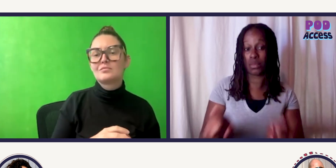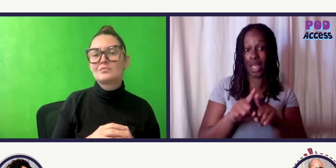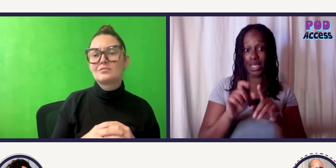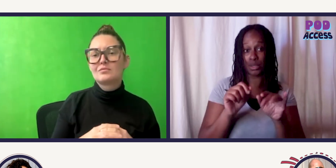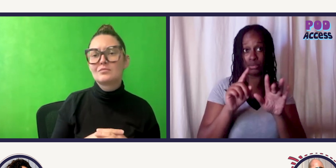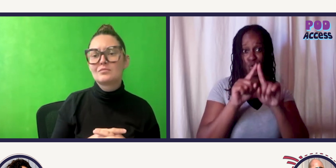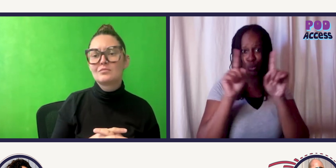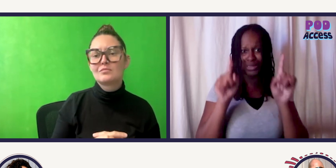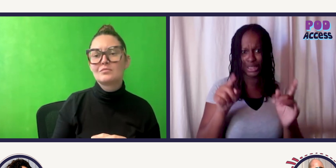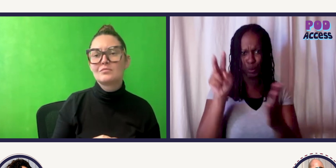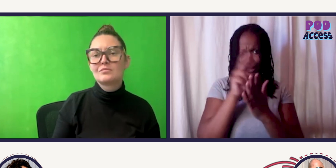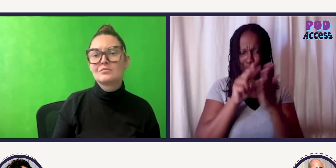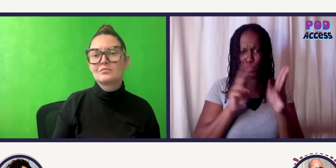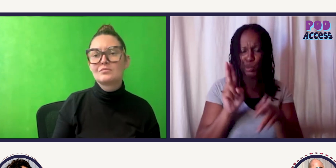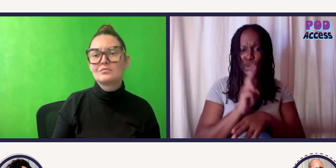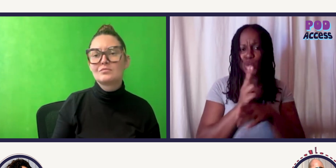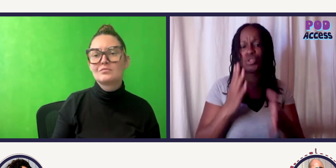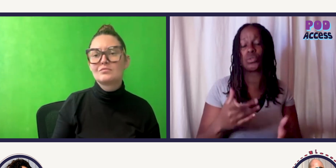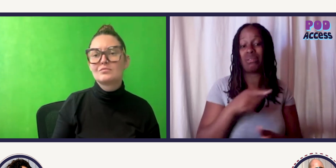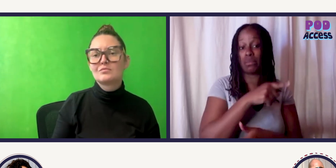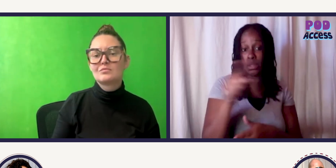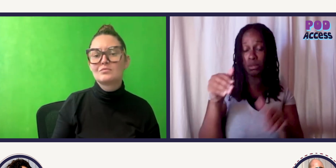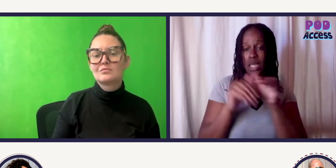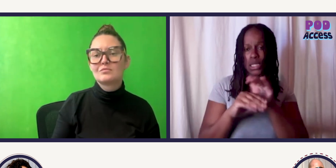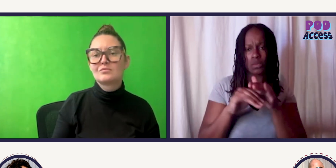As a screen reader user, these are accessible options.